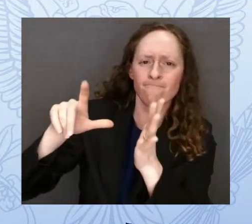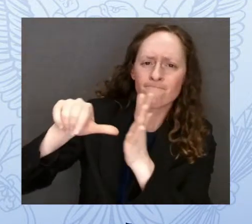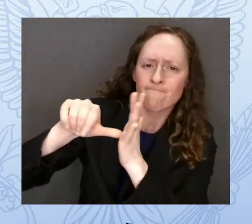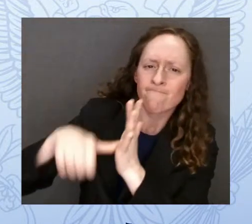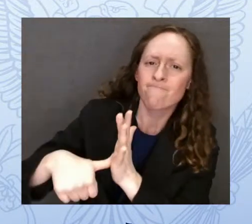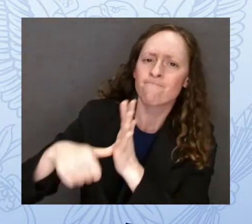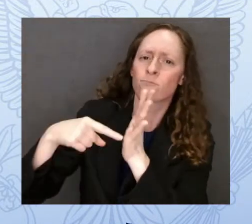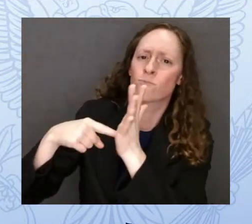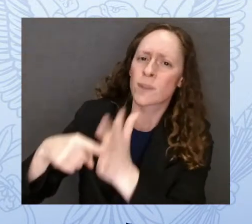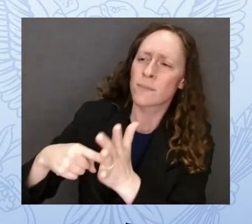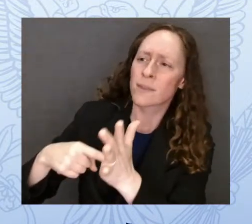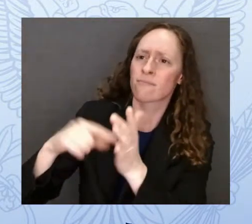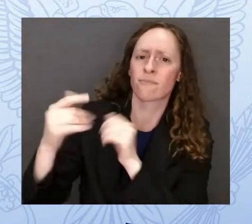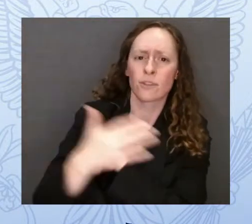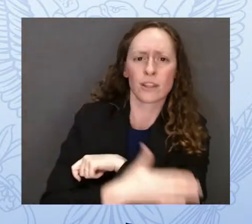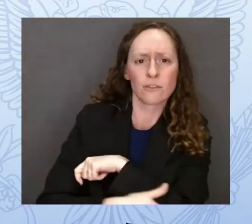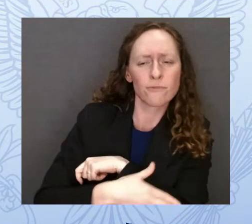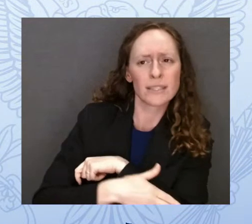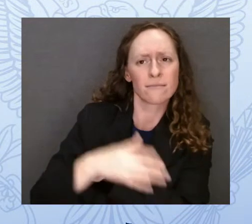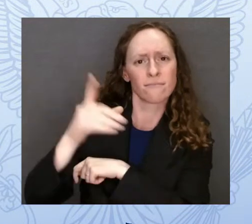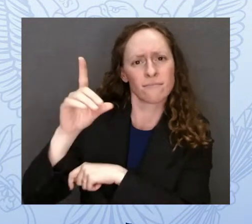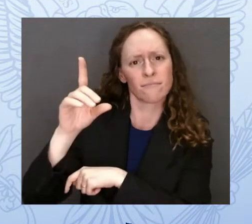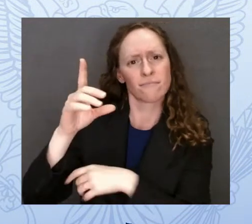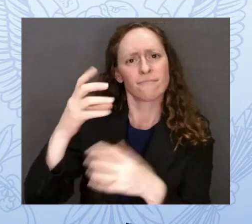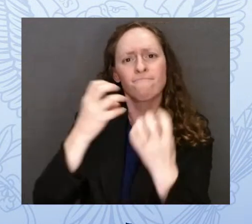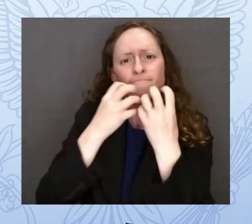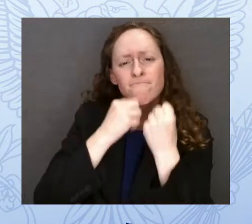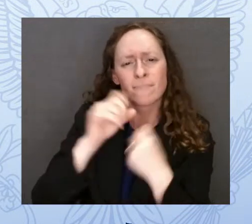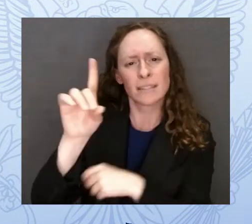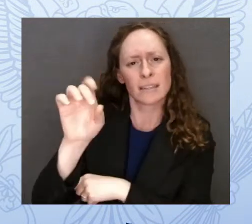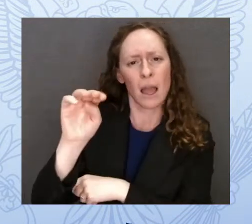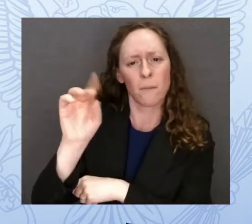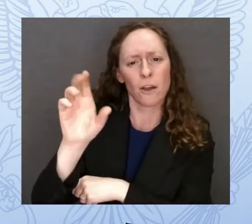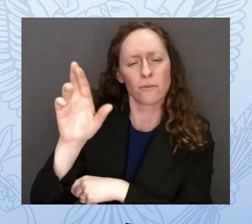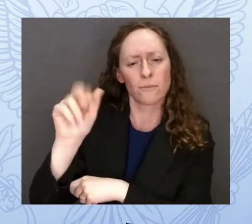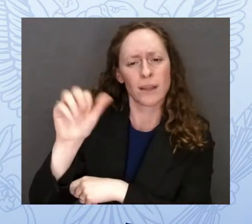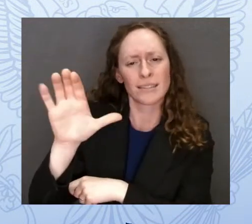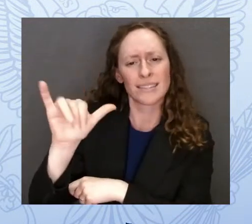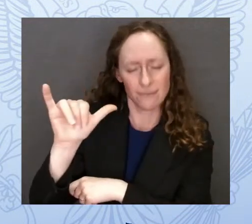Inside, each table arrangement is warm and unique.